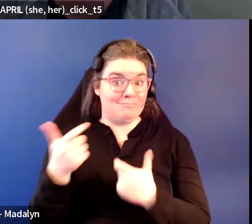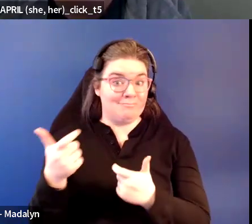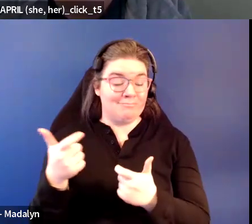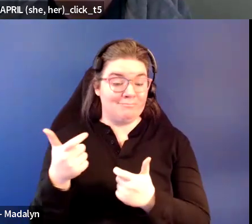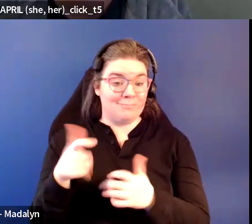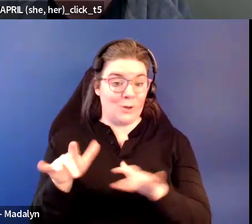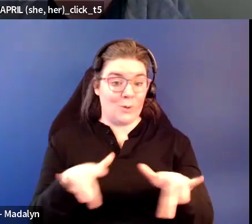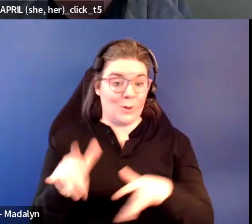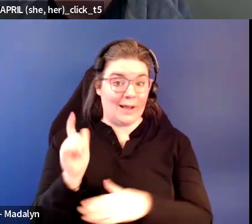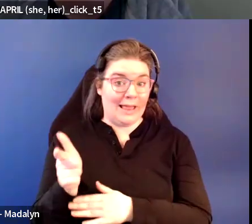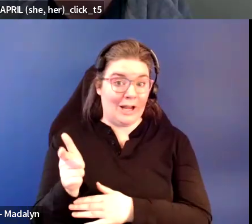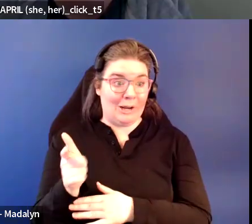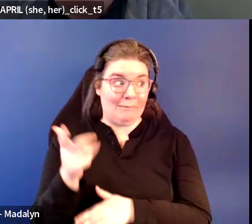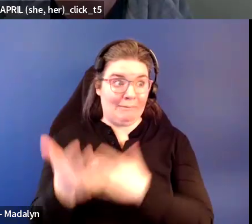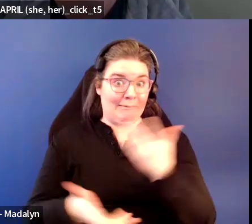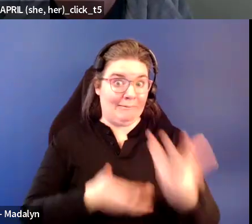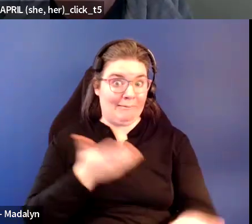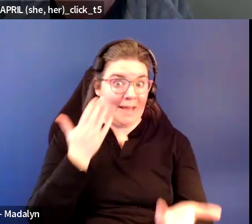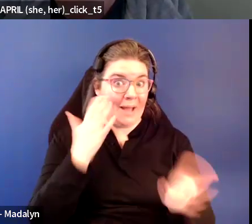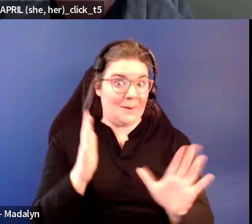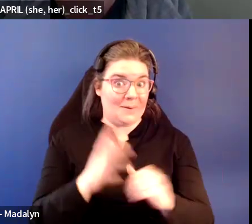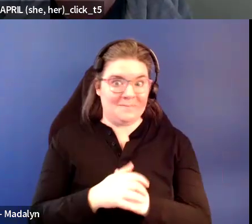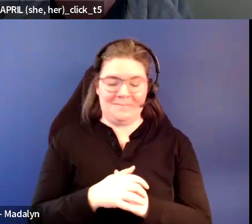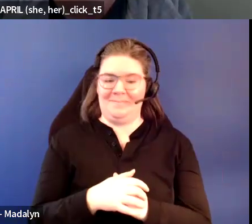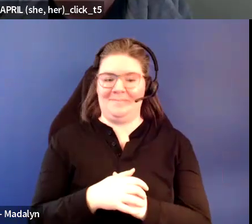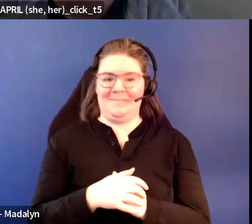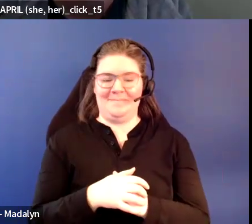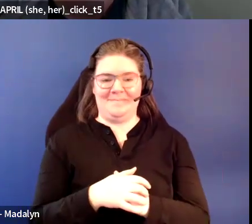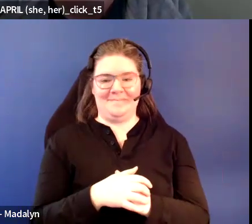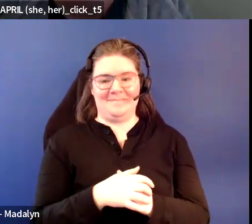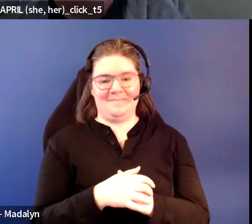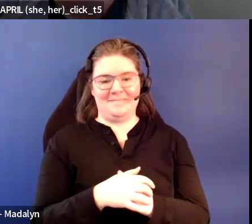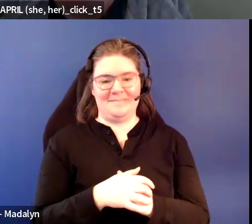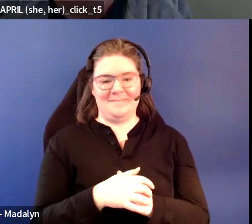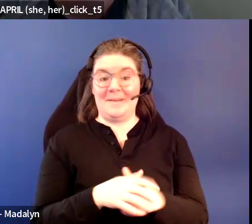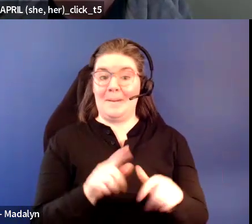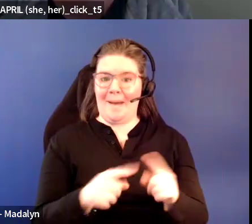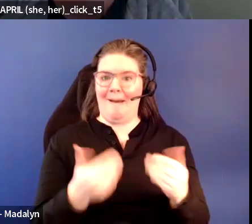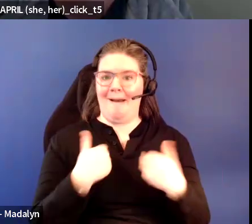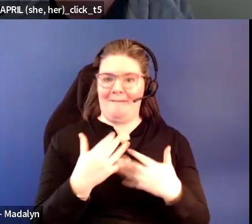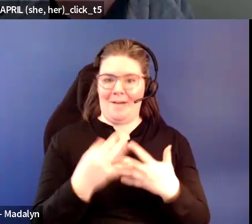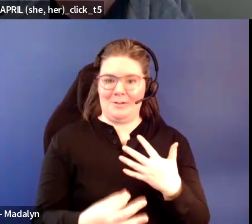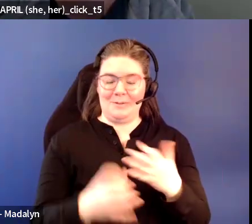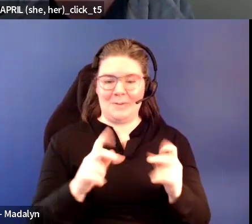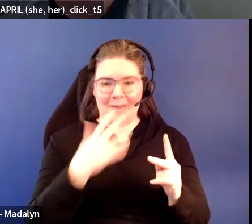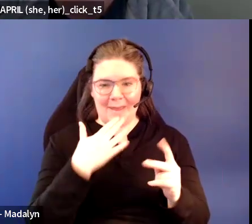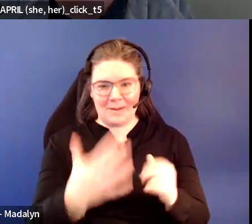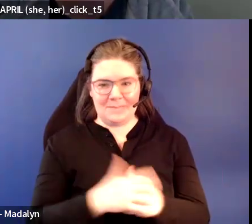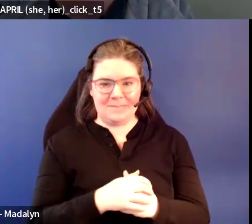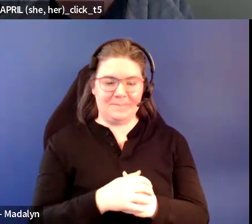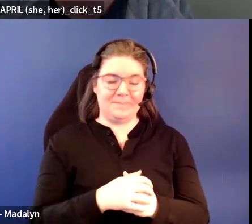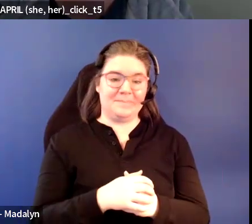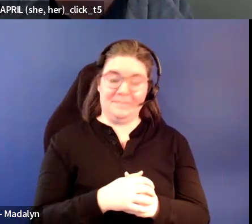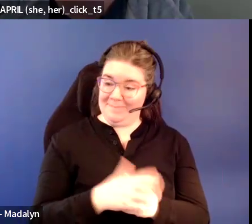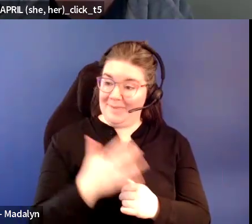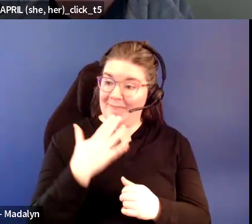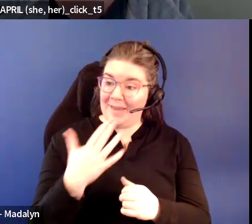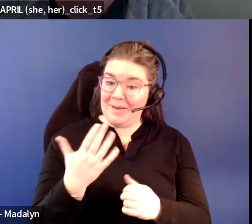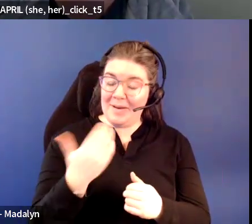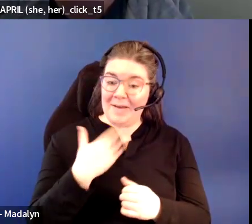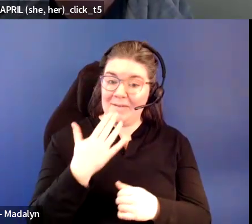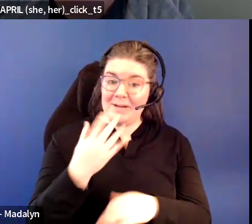Sierra Royster, APRIL (she, her): I don't know that anybody else would want to but but at least the option would be there. So thank you. Have a good day.